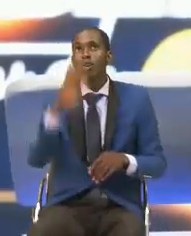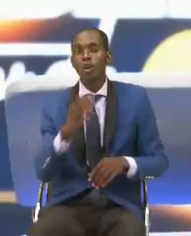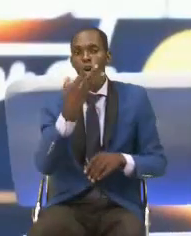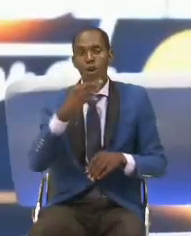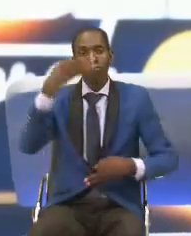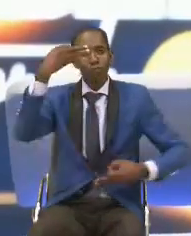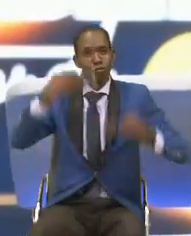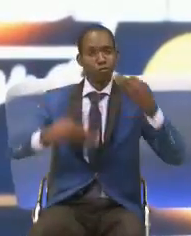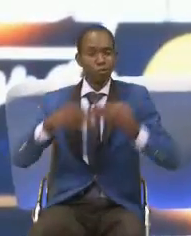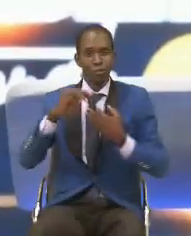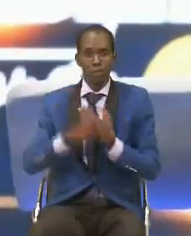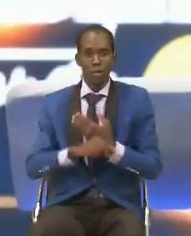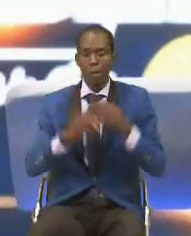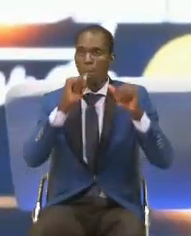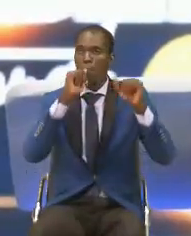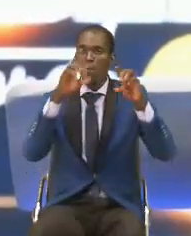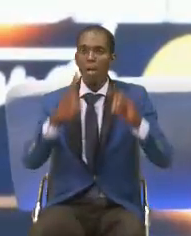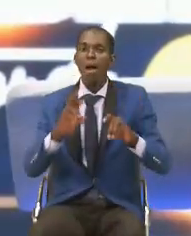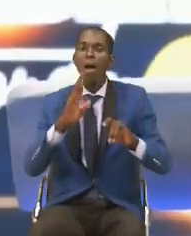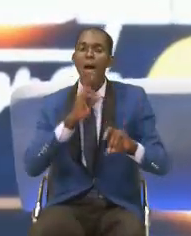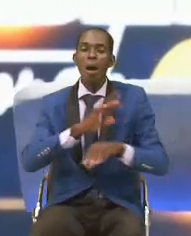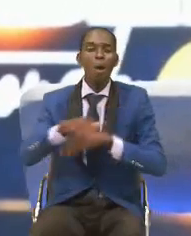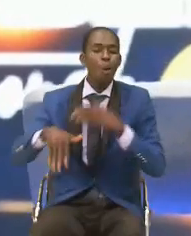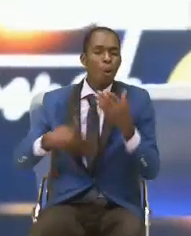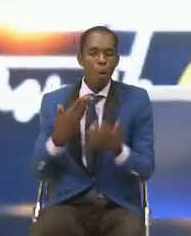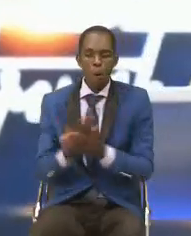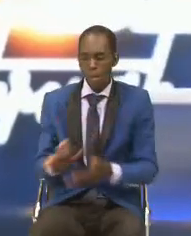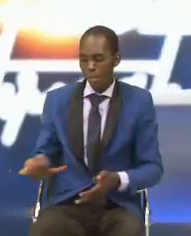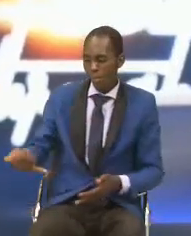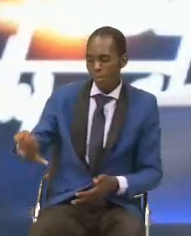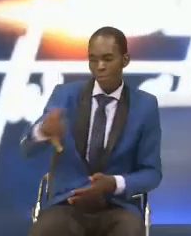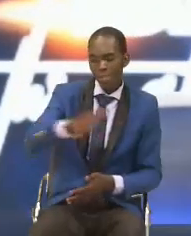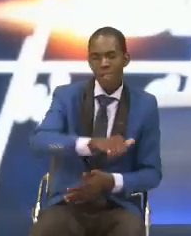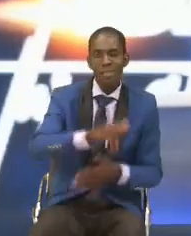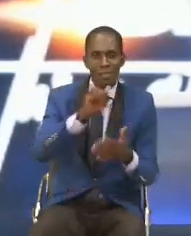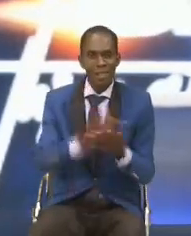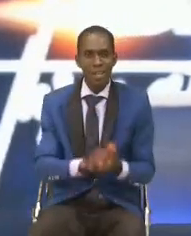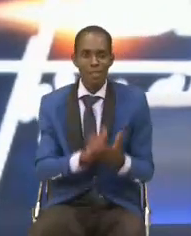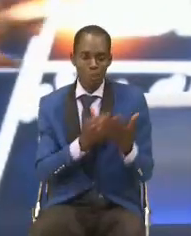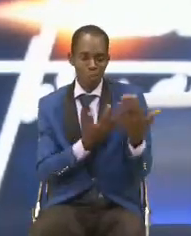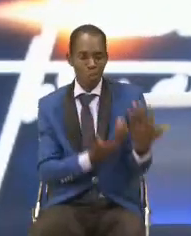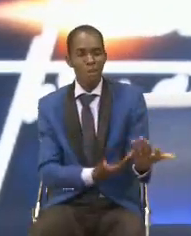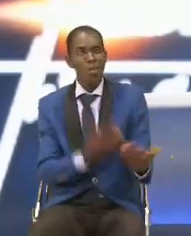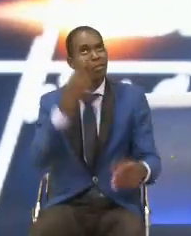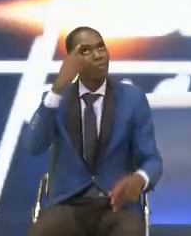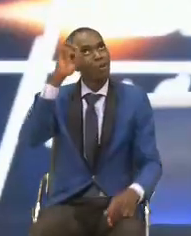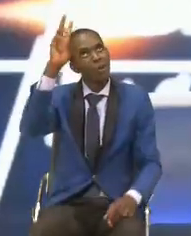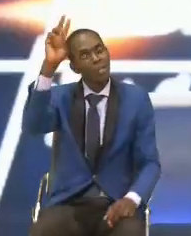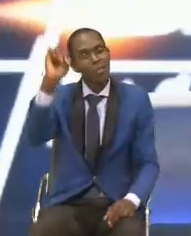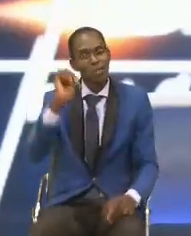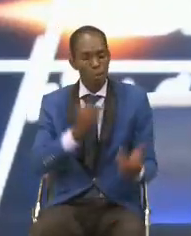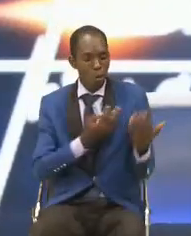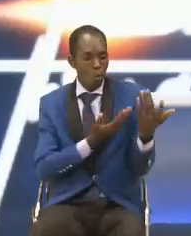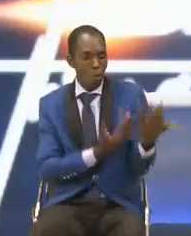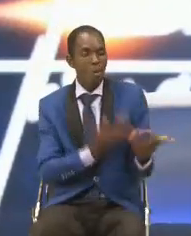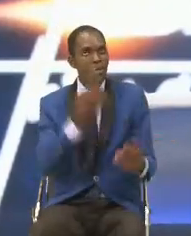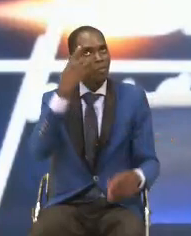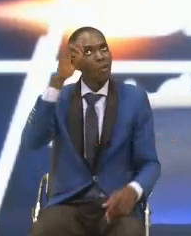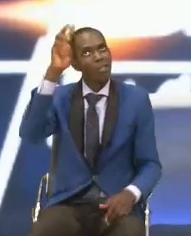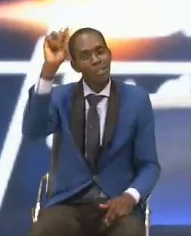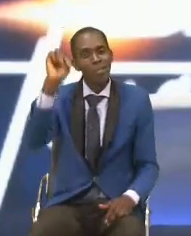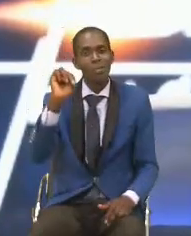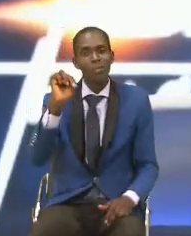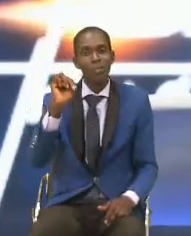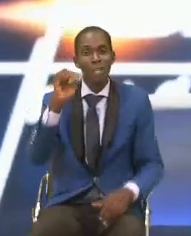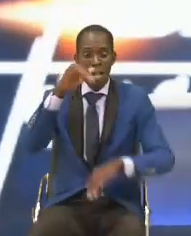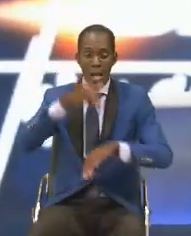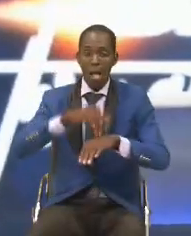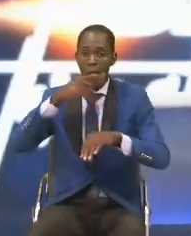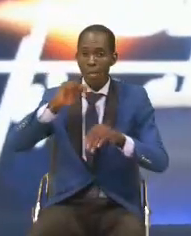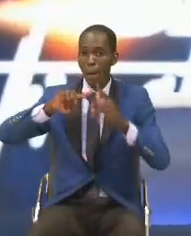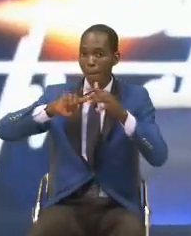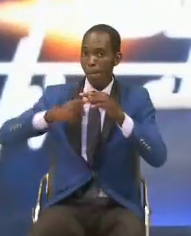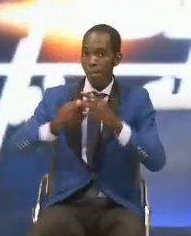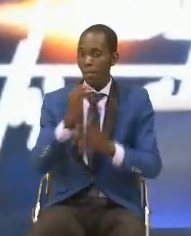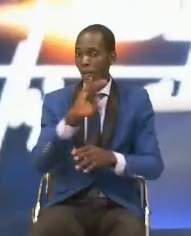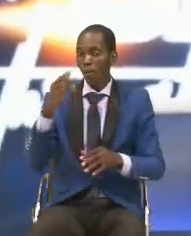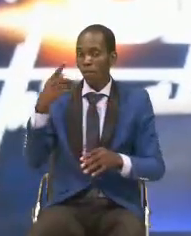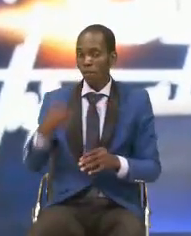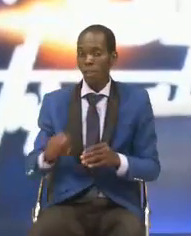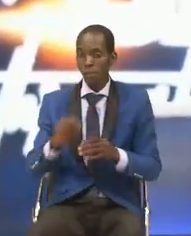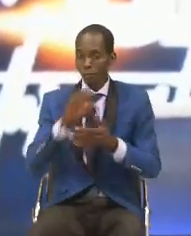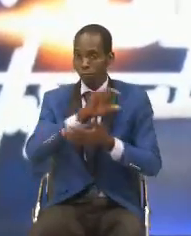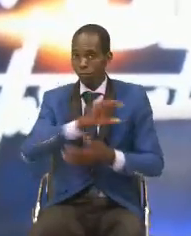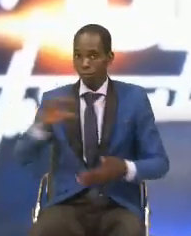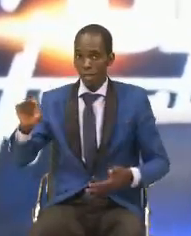for the lord is a god of judgment blessed are all thee that waits for him which for him at the